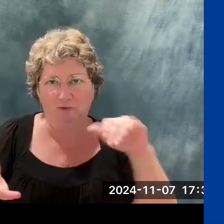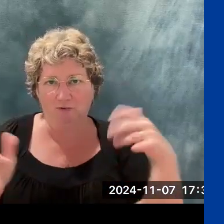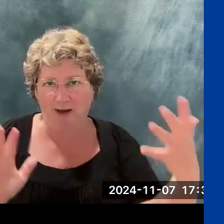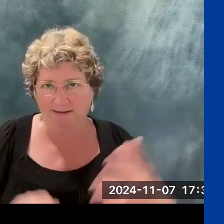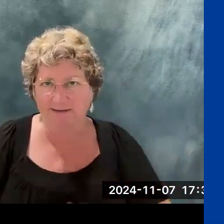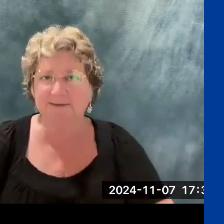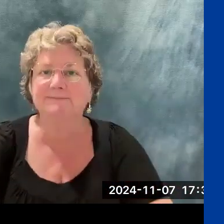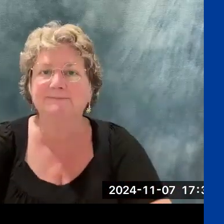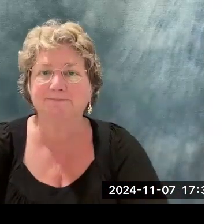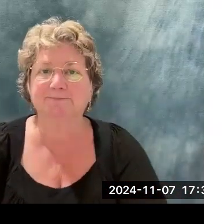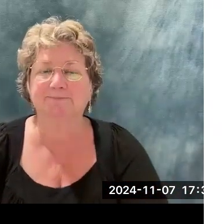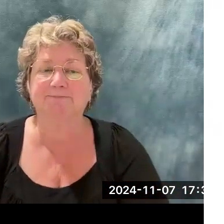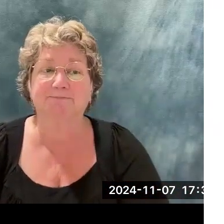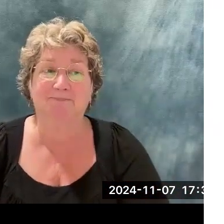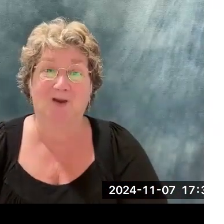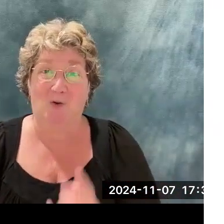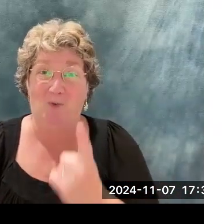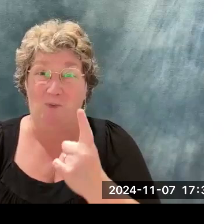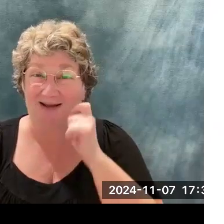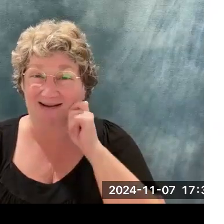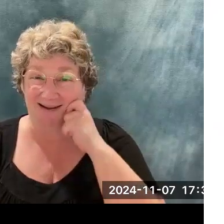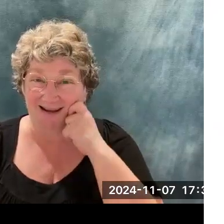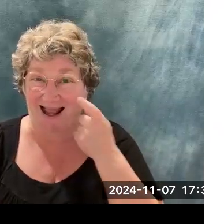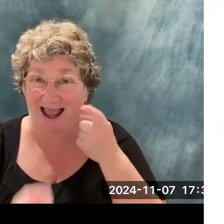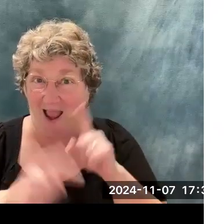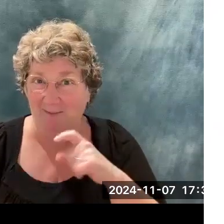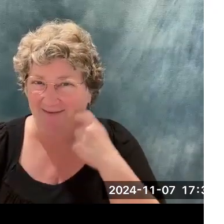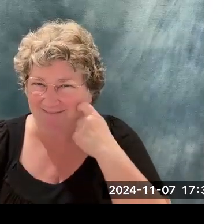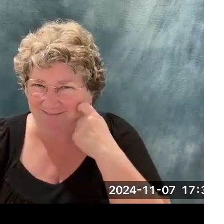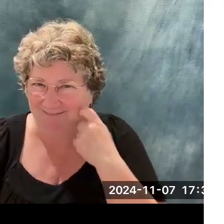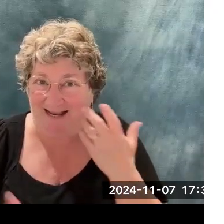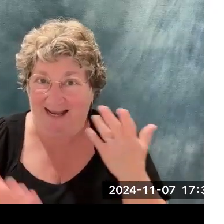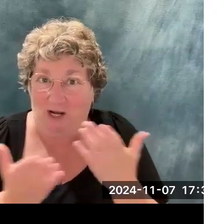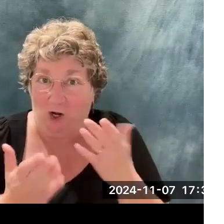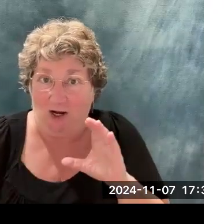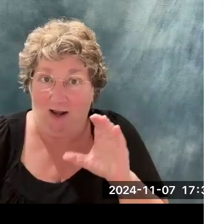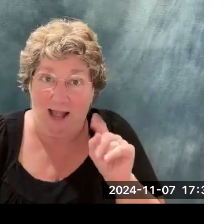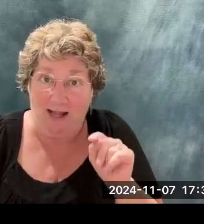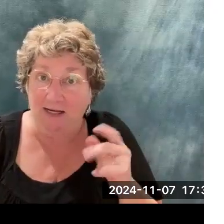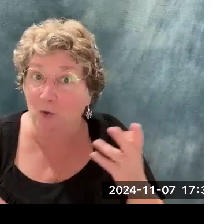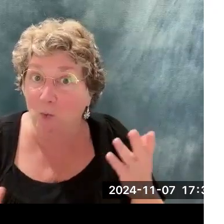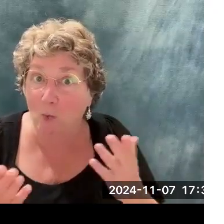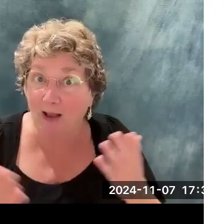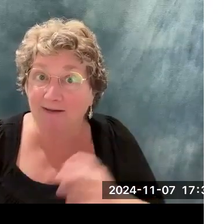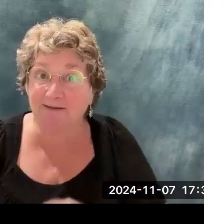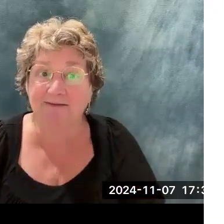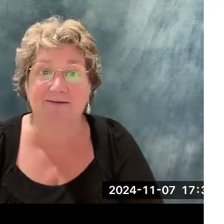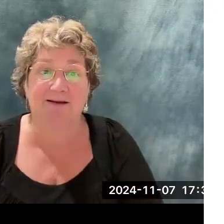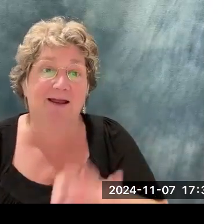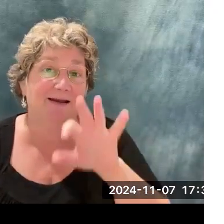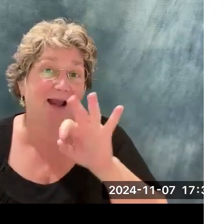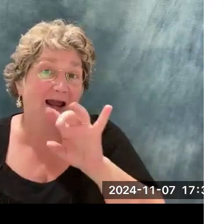One of the neat things that has happened here in Connecticut is that 988 is now required